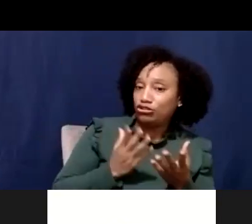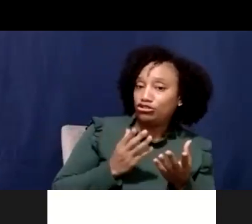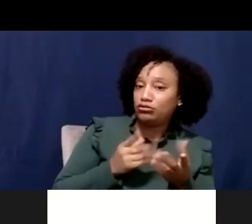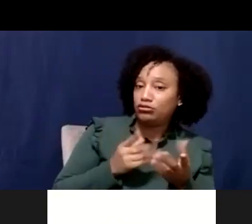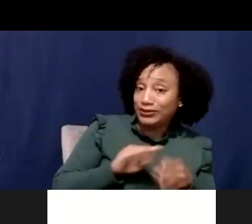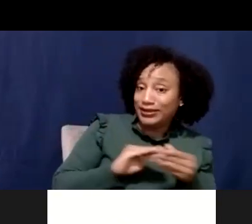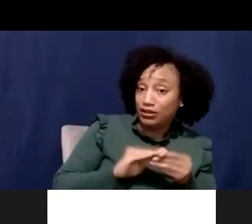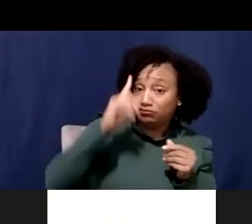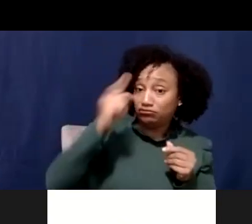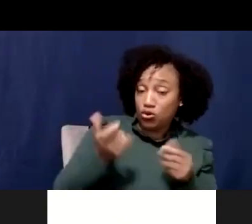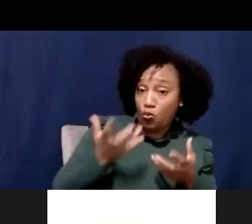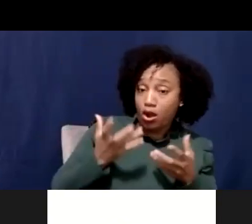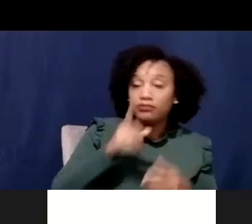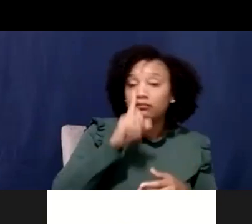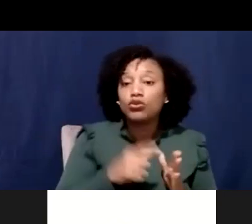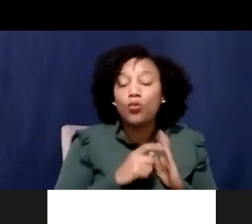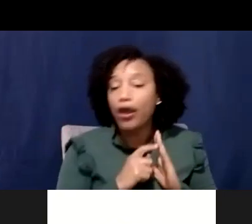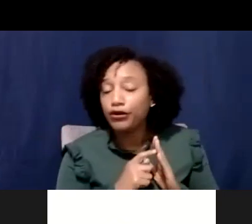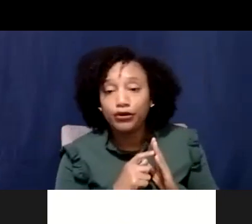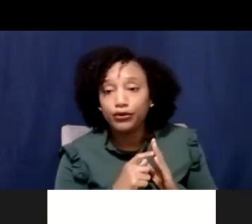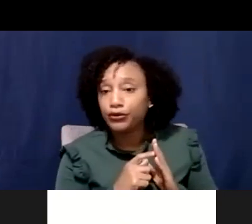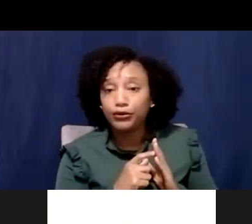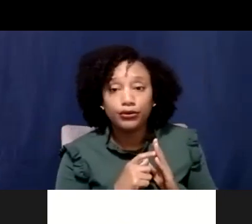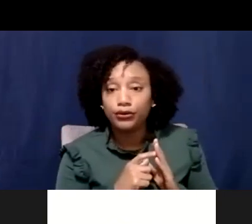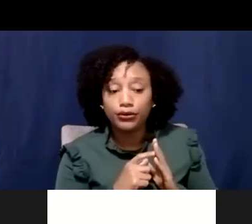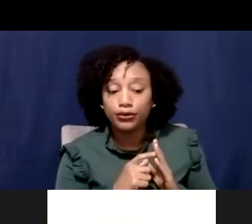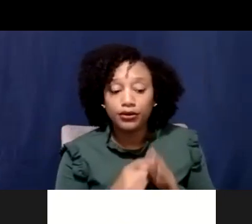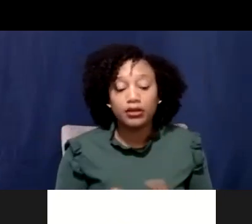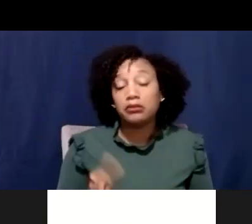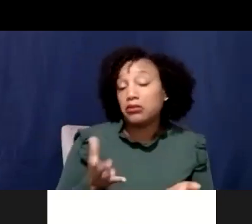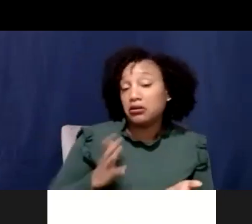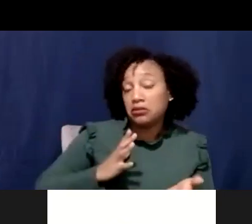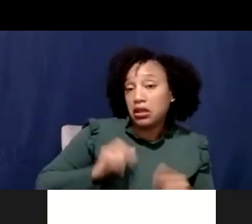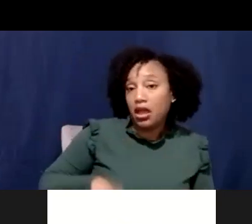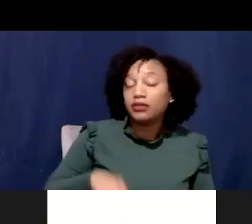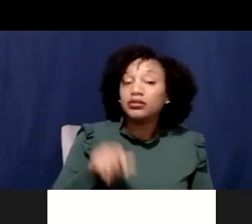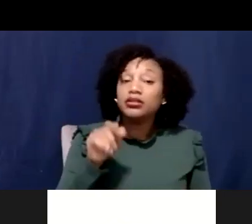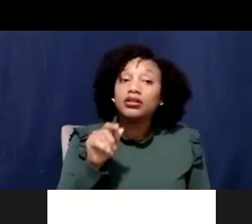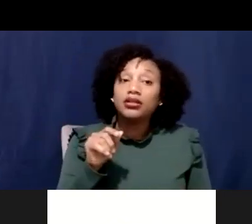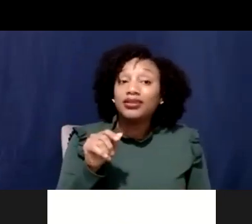You are not required to share it in the narrative. However, in order to be eligible,